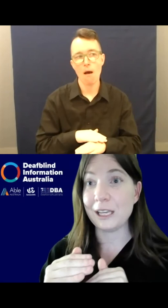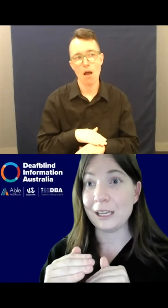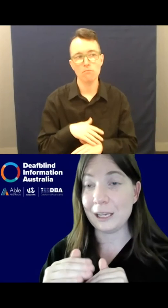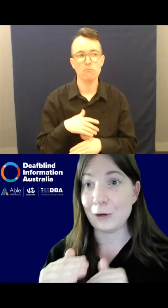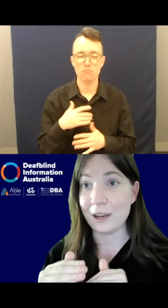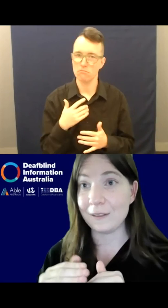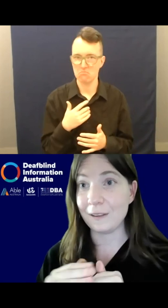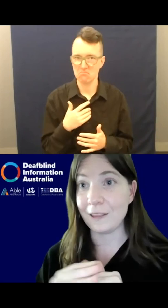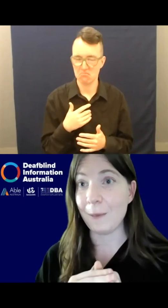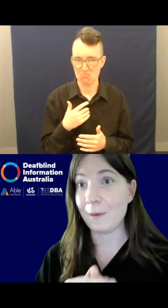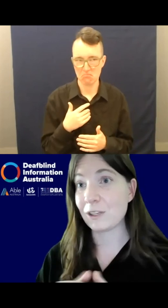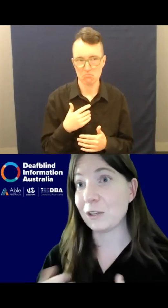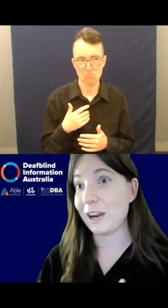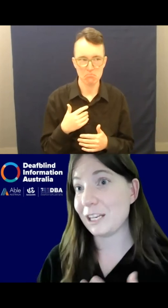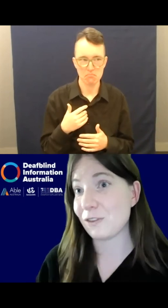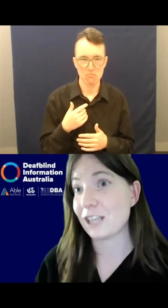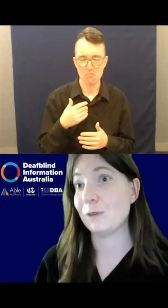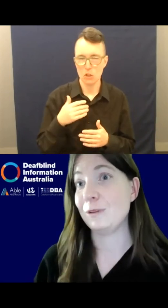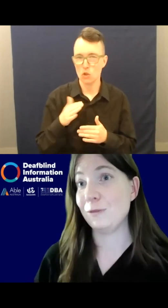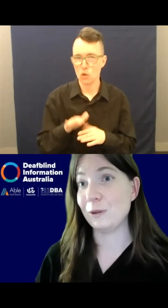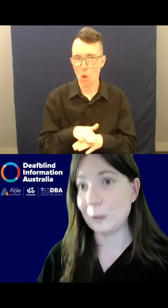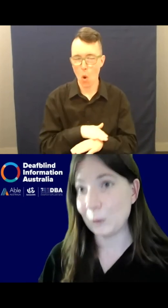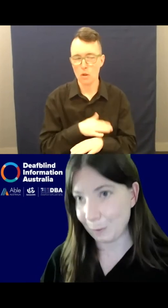increase so they might be able to tolerate interacting with you for a little bit more.